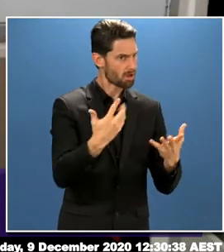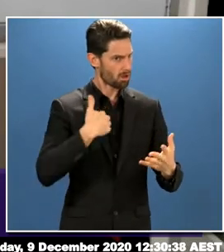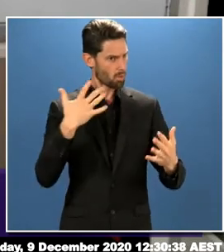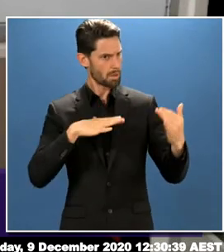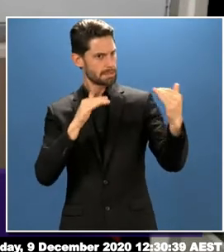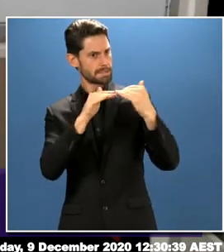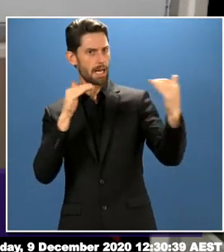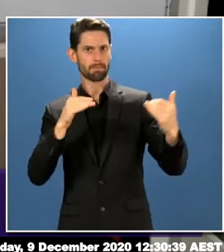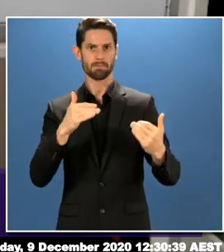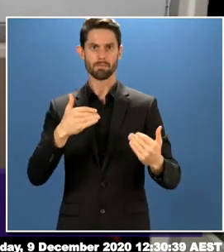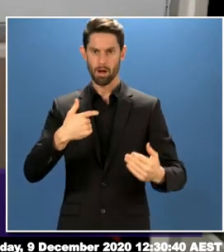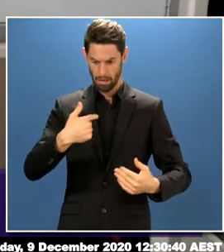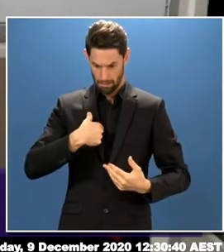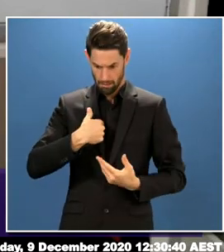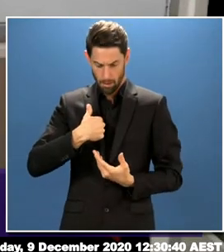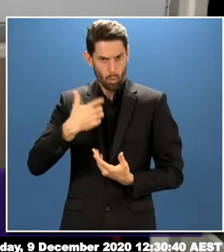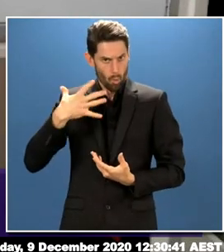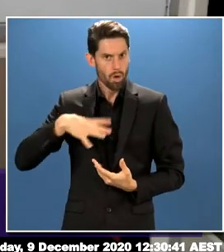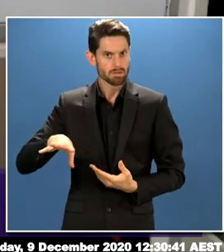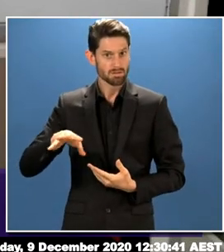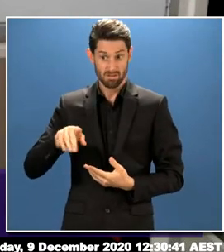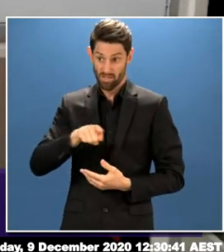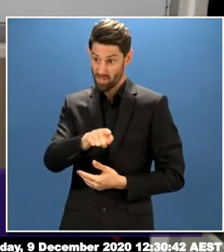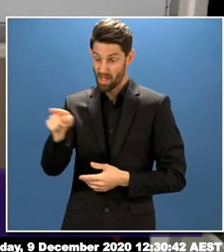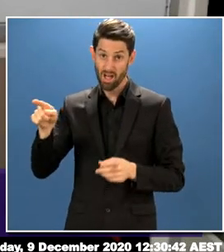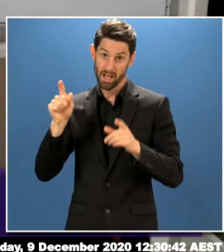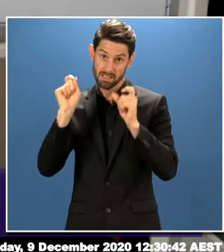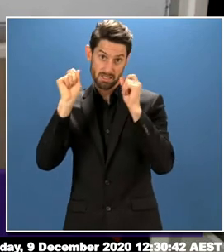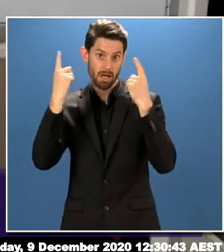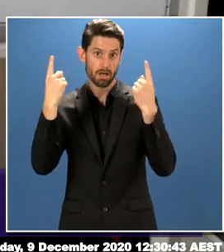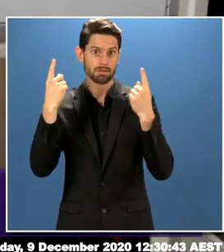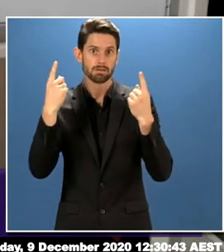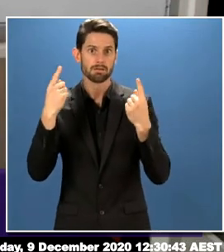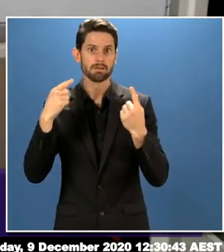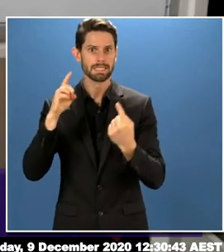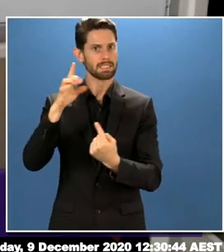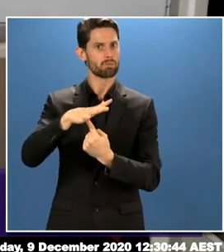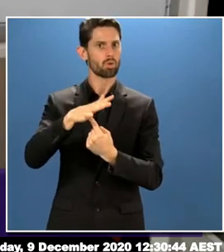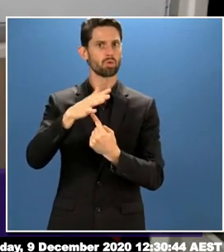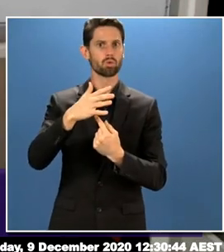They can and do understand and recognise that contributing is a really great thing to do.